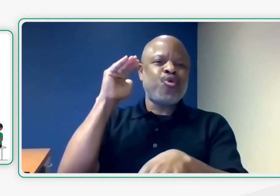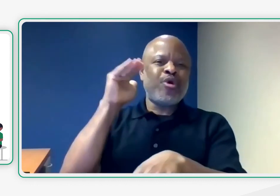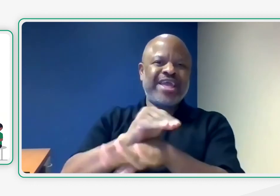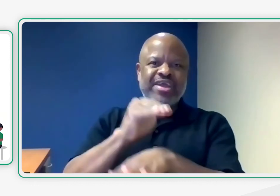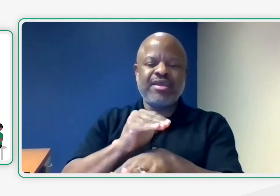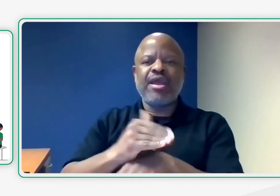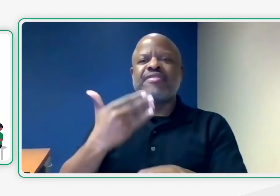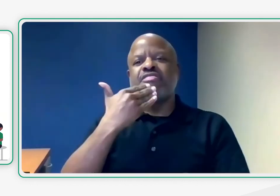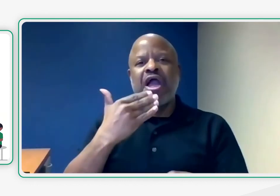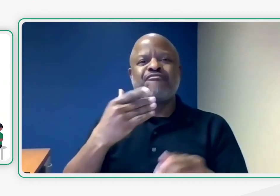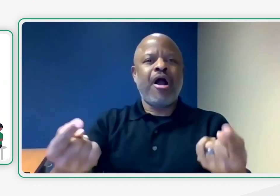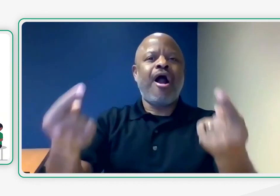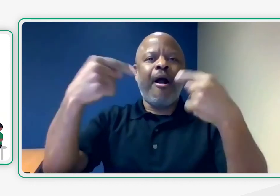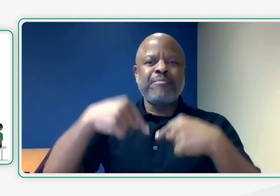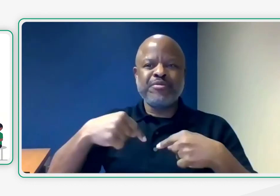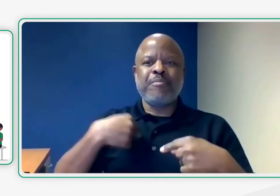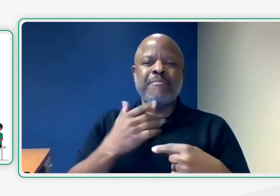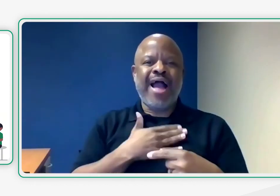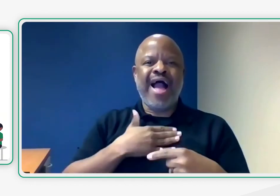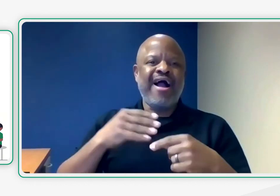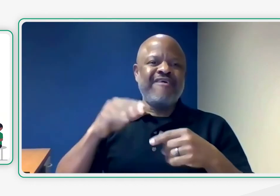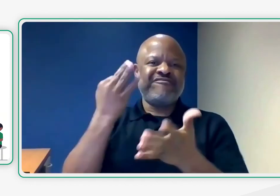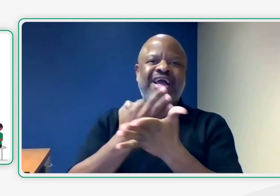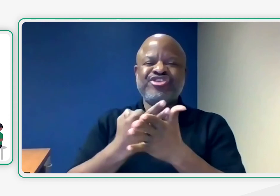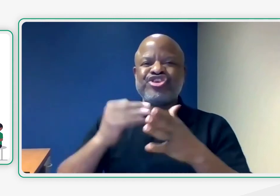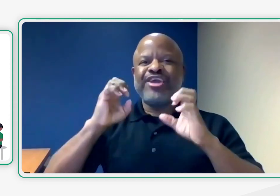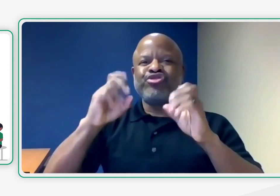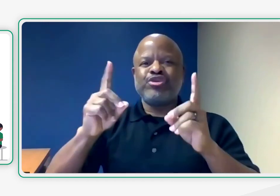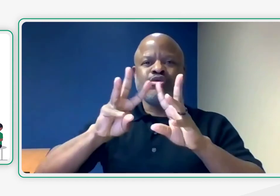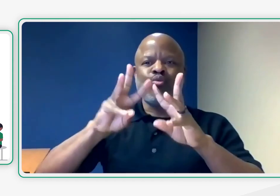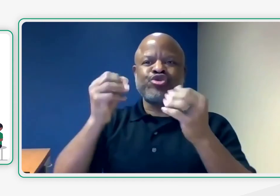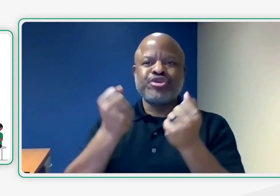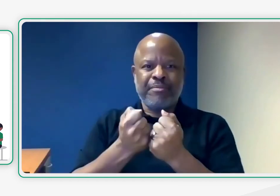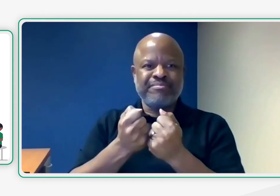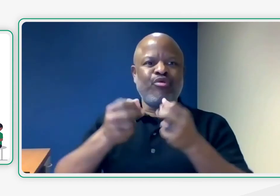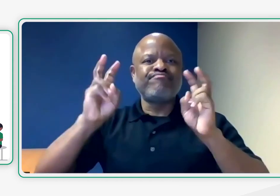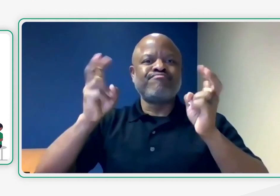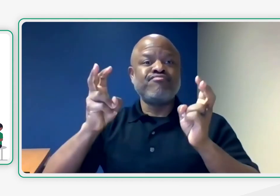Hello there, everyone, and good evening. Thank you again for attending